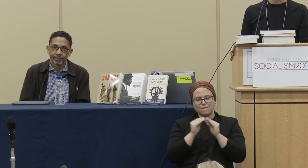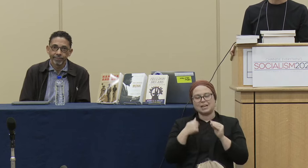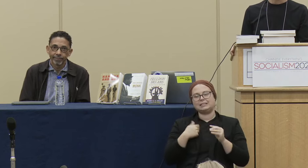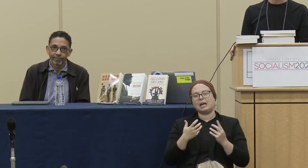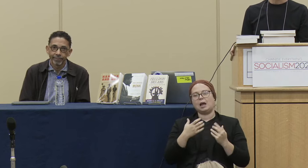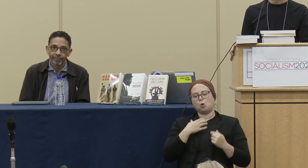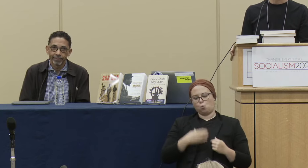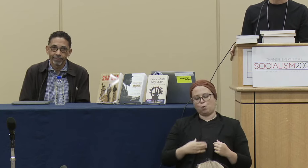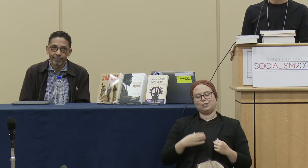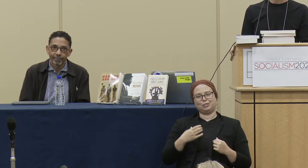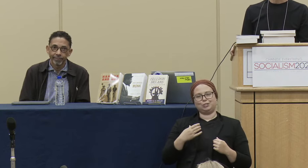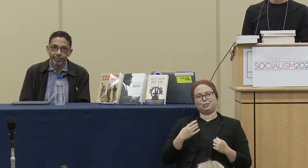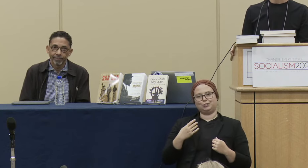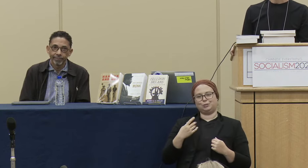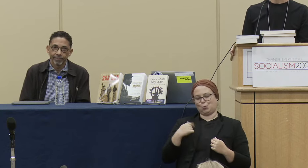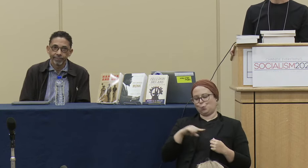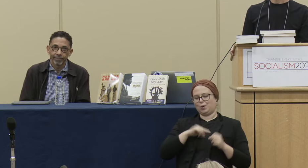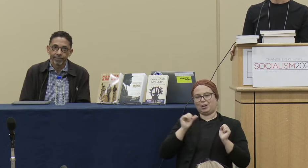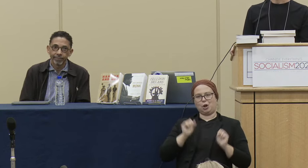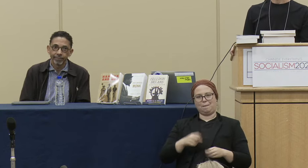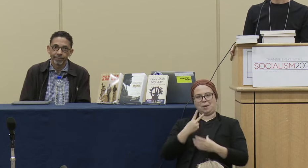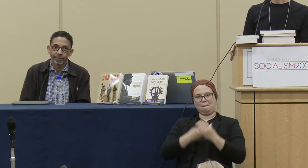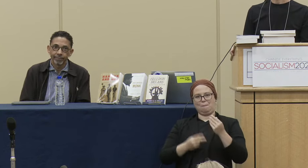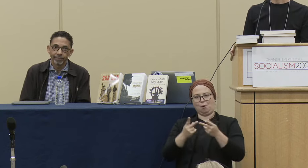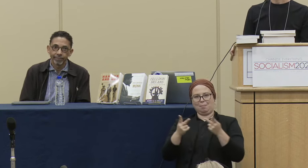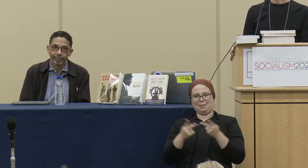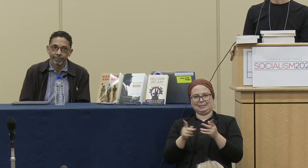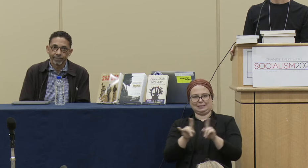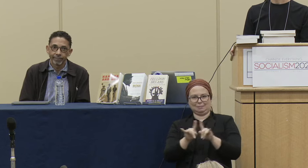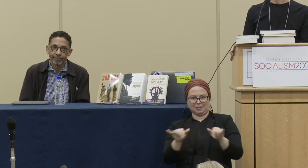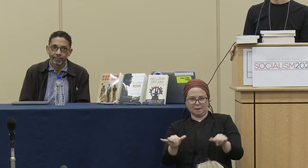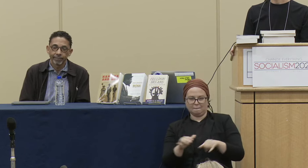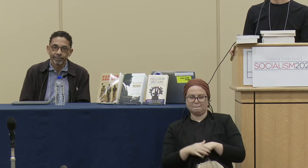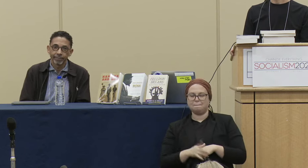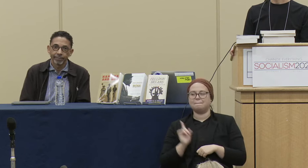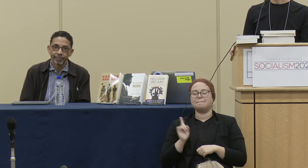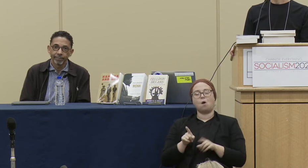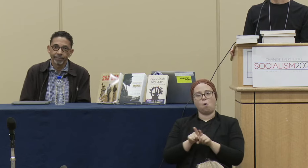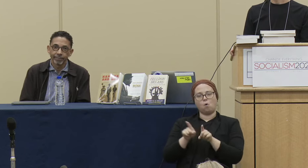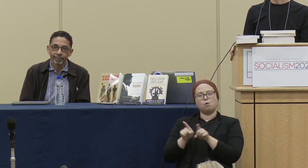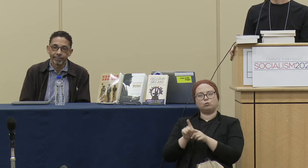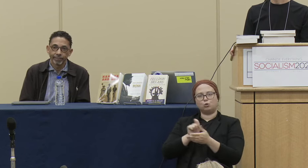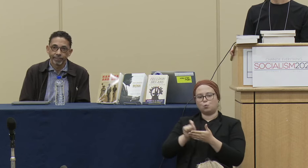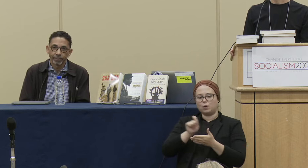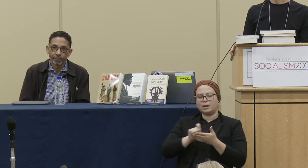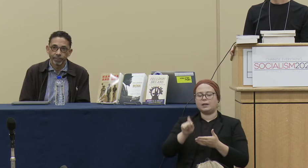of the Socialism conference . I wish we could be in both